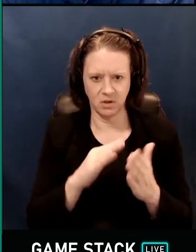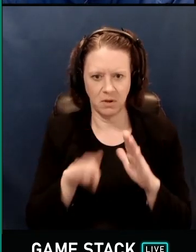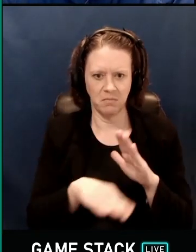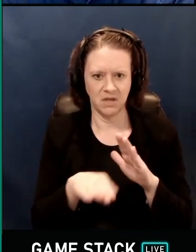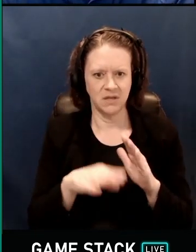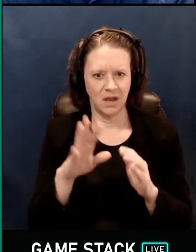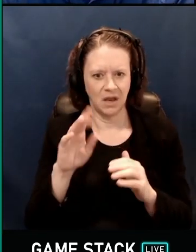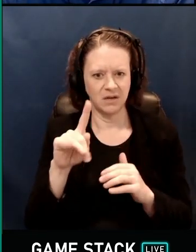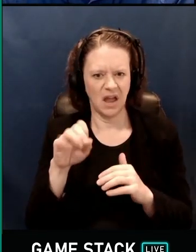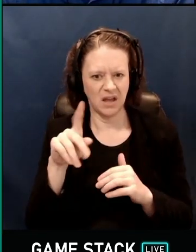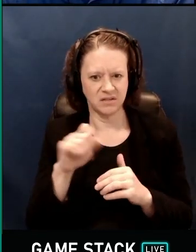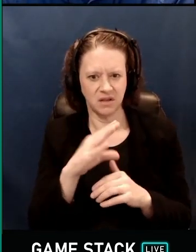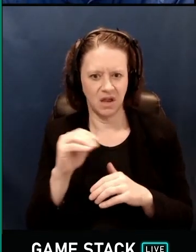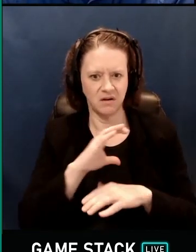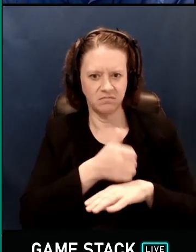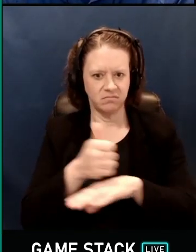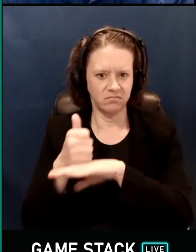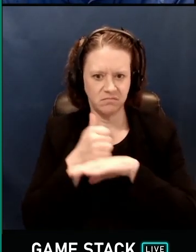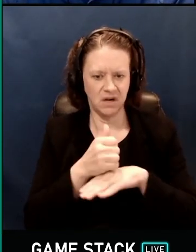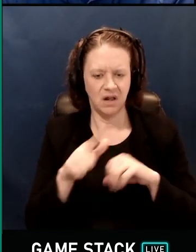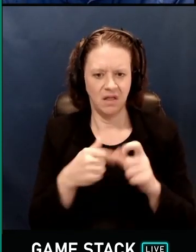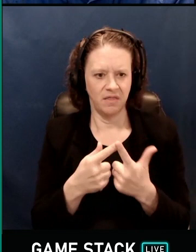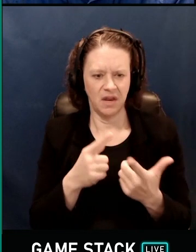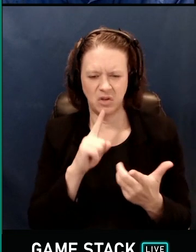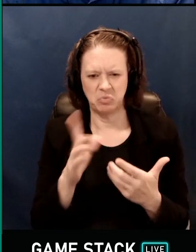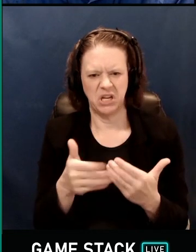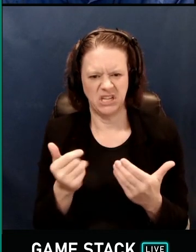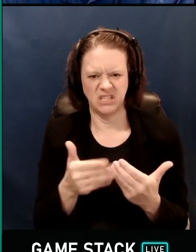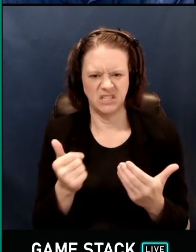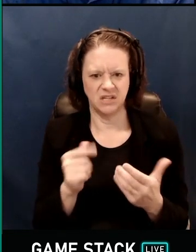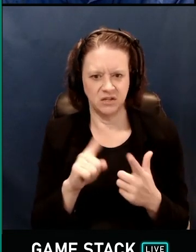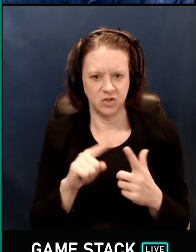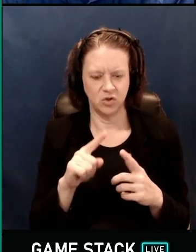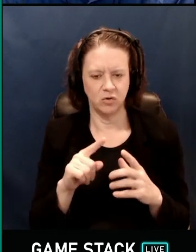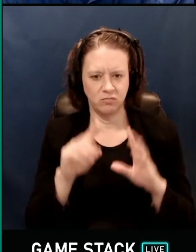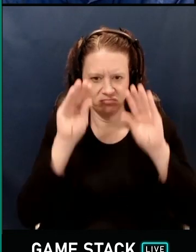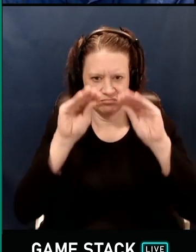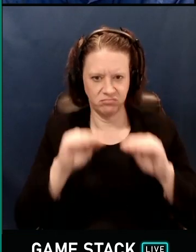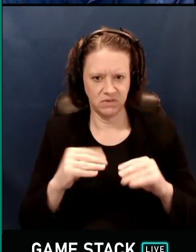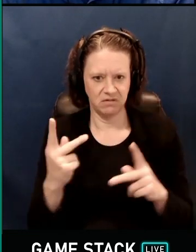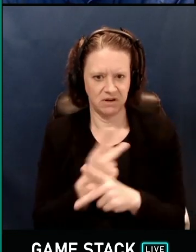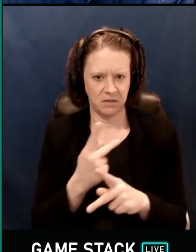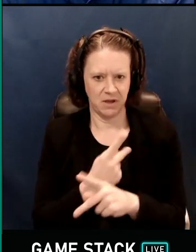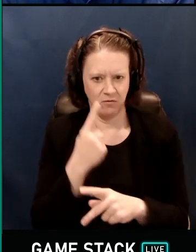it will to be relatively easy to fill them out for your jobs.